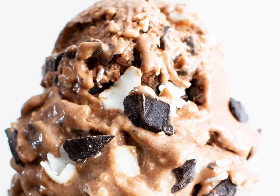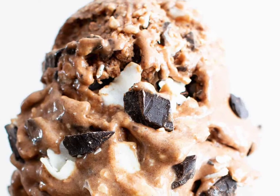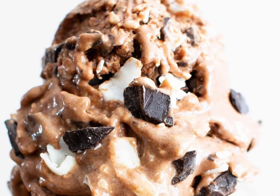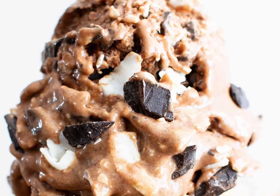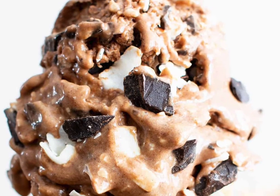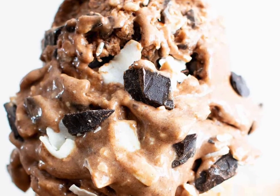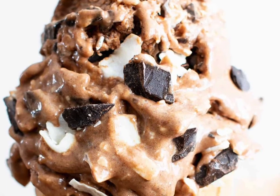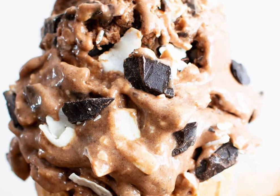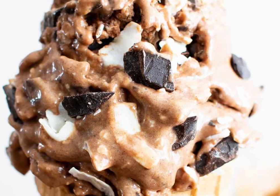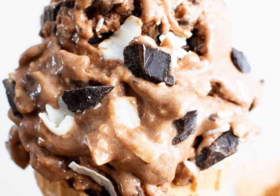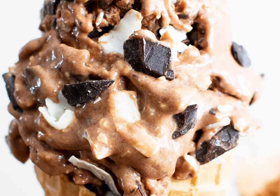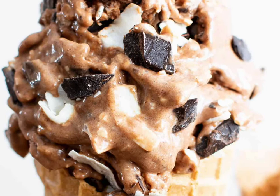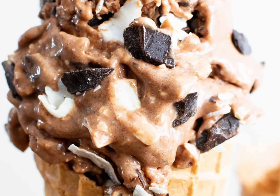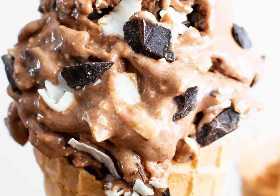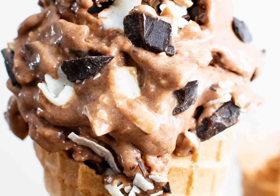Ice cream